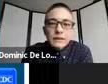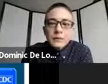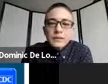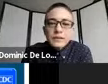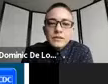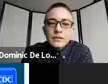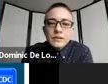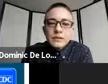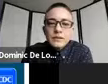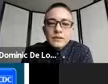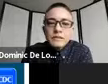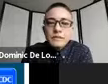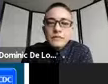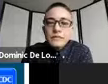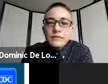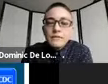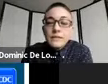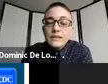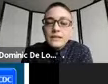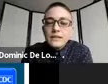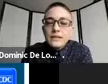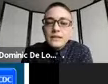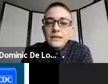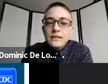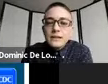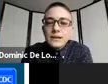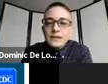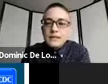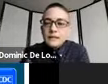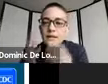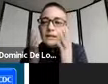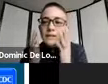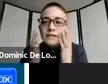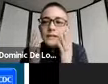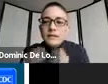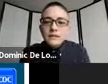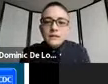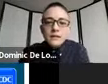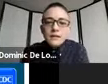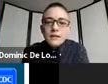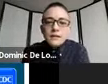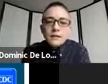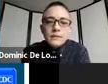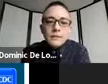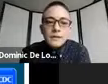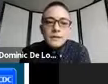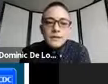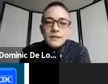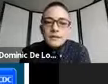We want it to be fitting snugly against the side of the face.